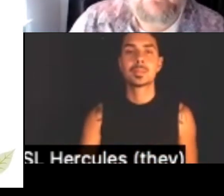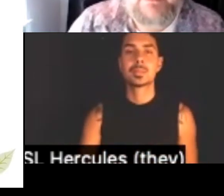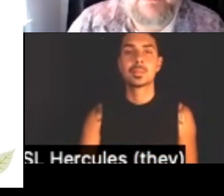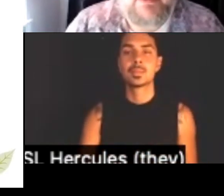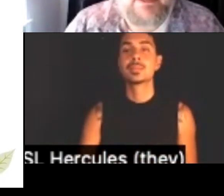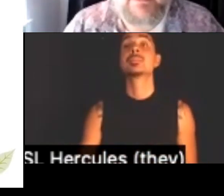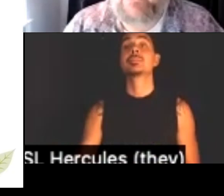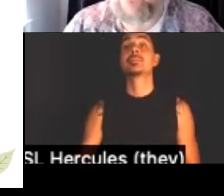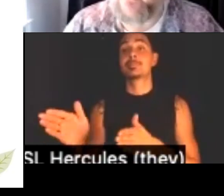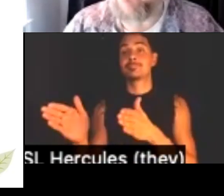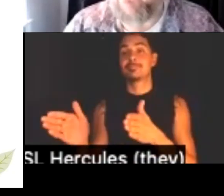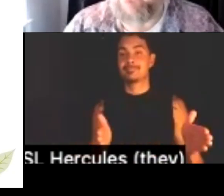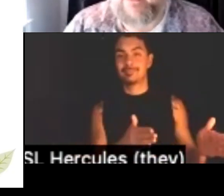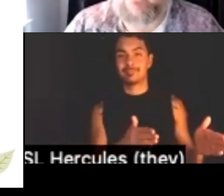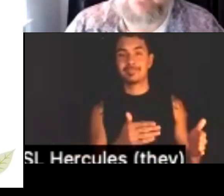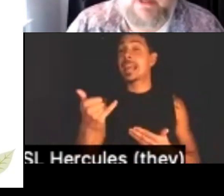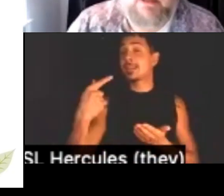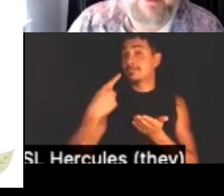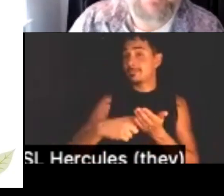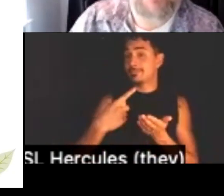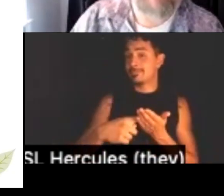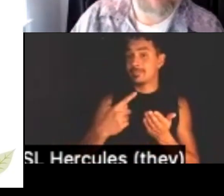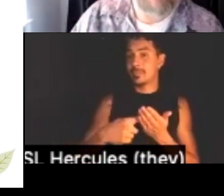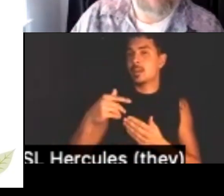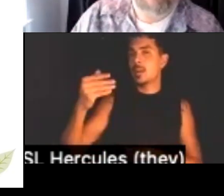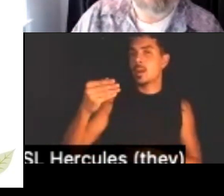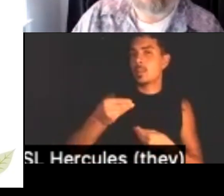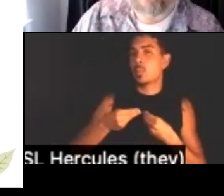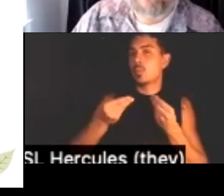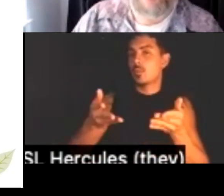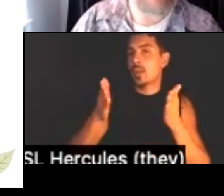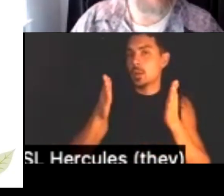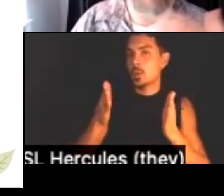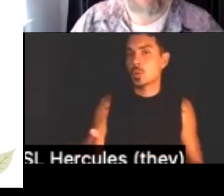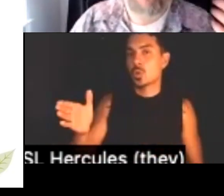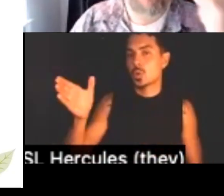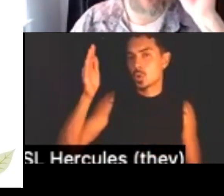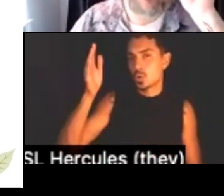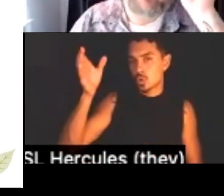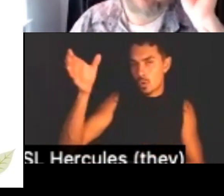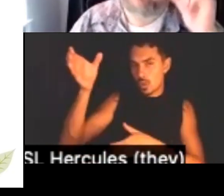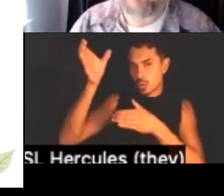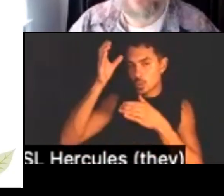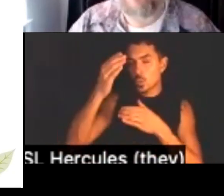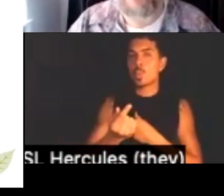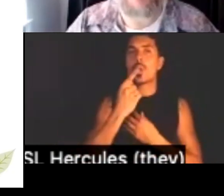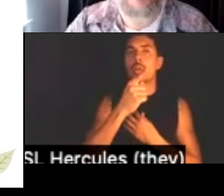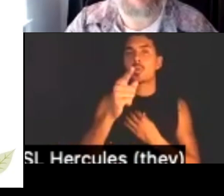So let's look at things like provider knowledge. One of you mentioned before that a lot of times,